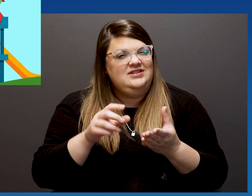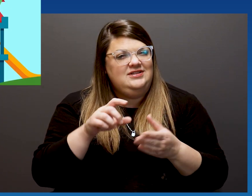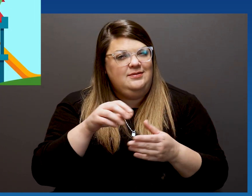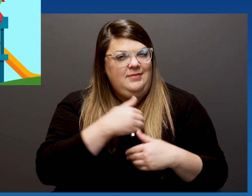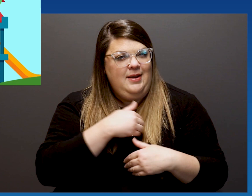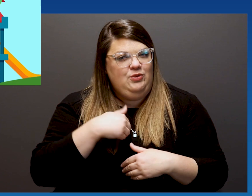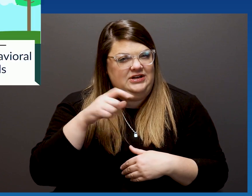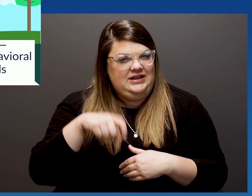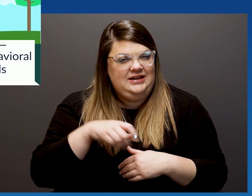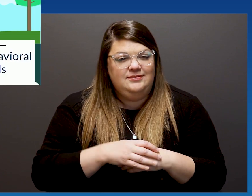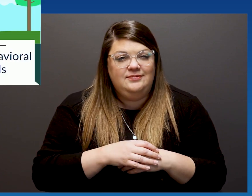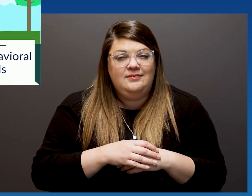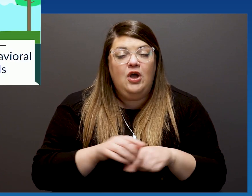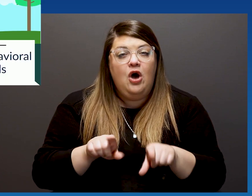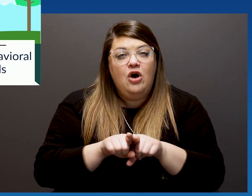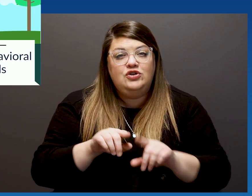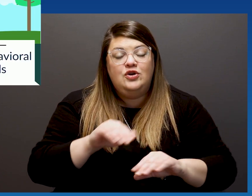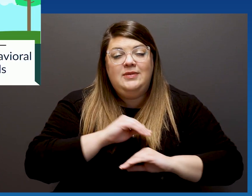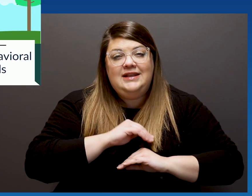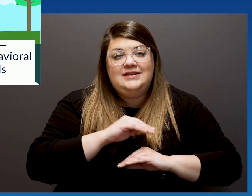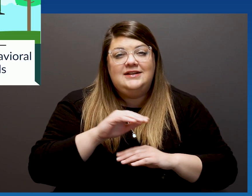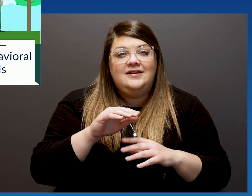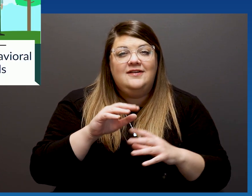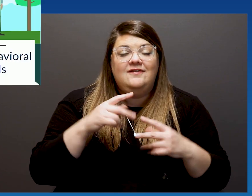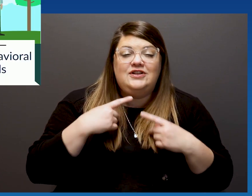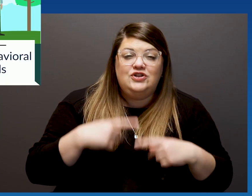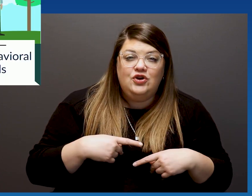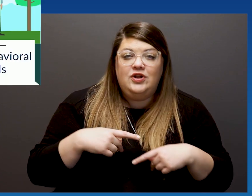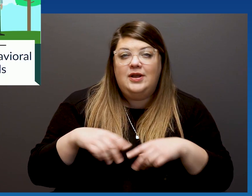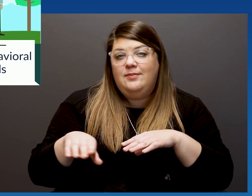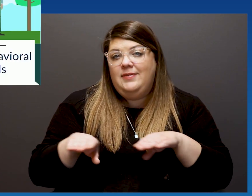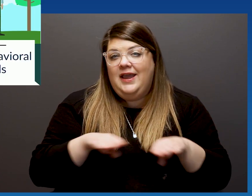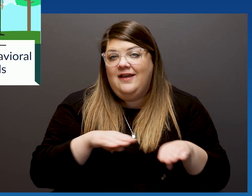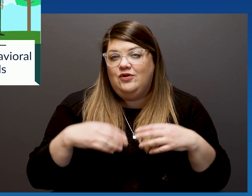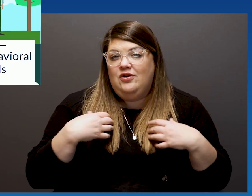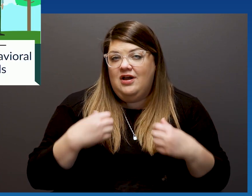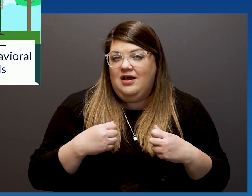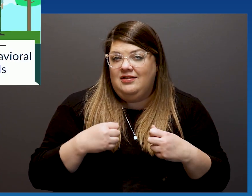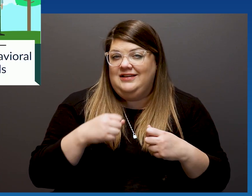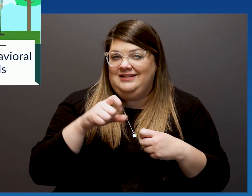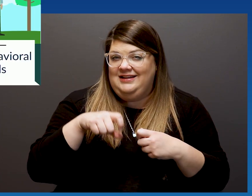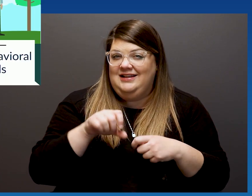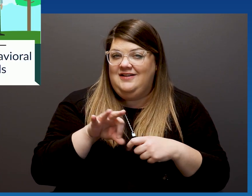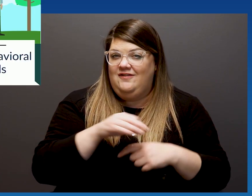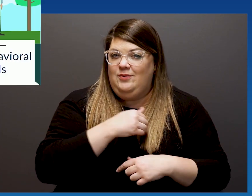The plan also meets the physical and behavioral health needs of the member in the most integrated setting.